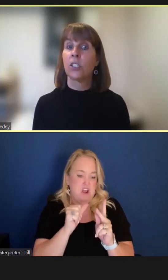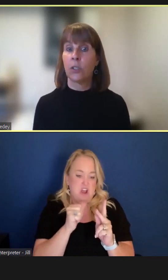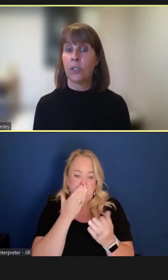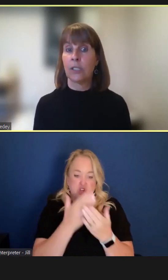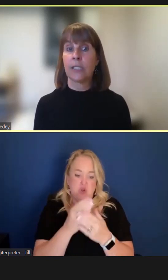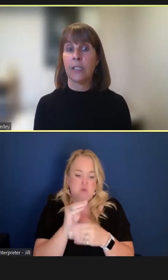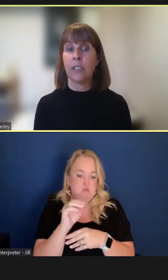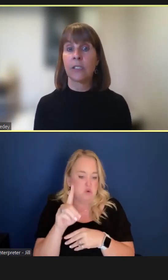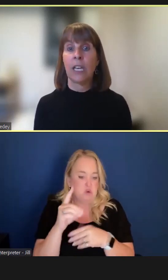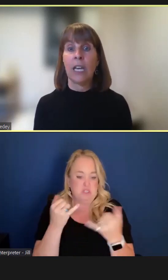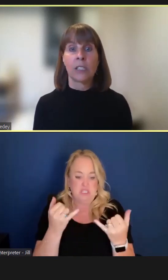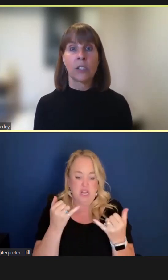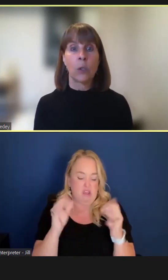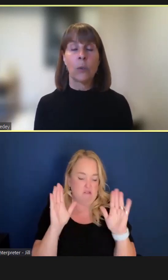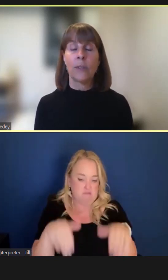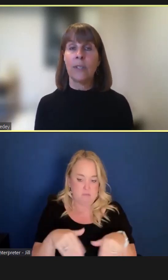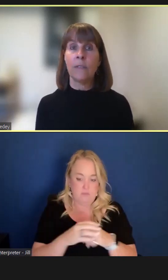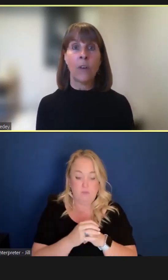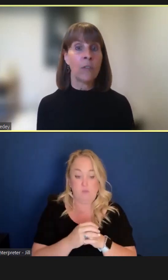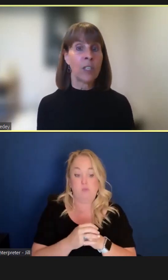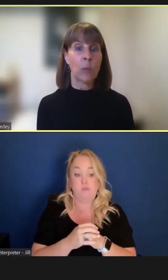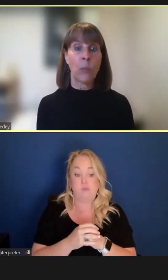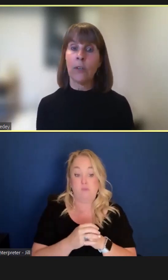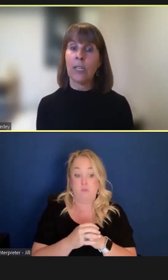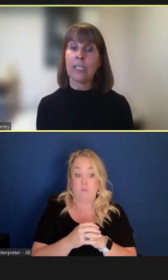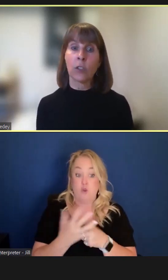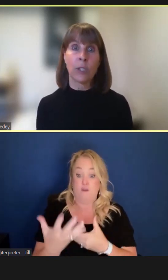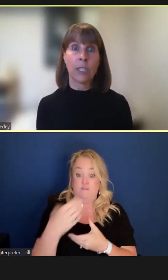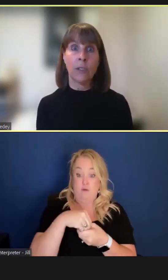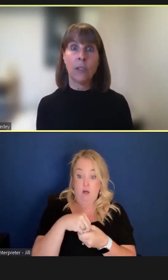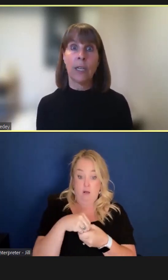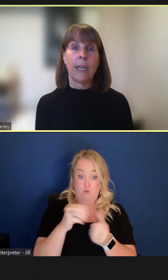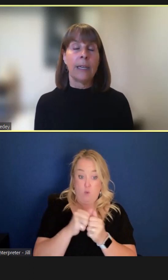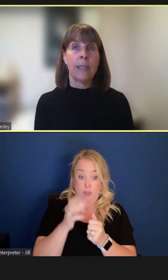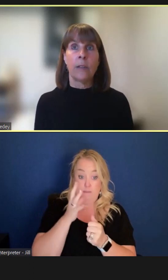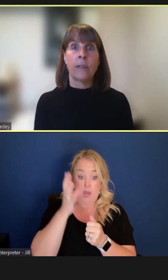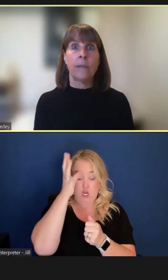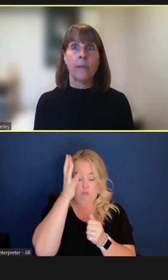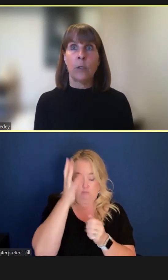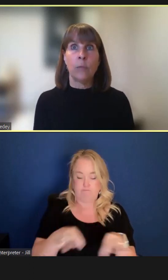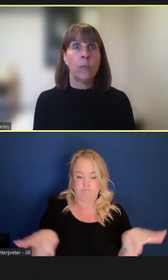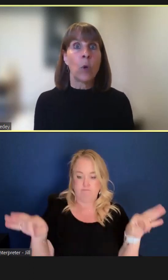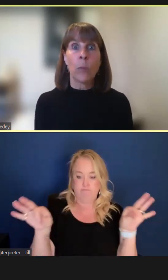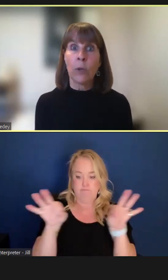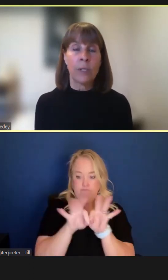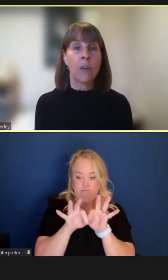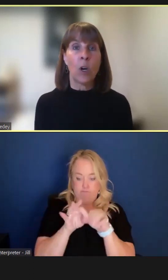their skills so involving the parent is critical more parent involvement is